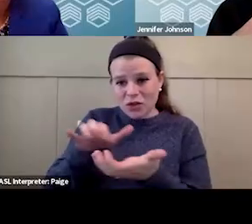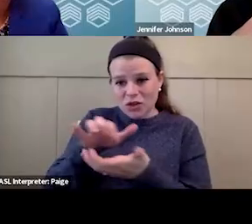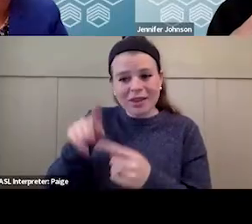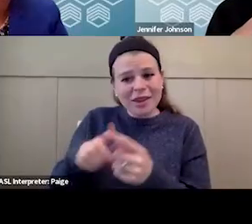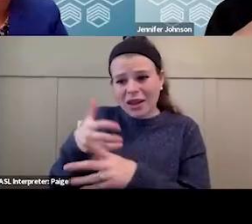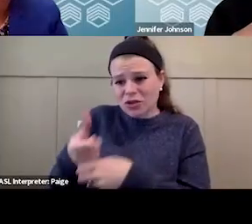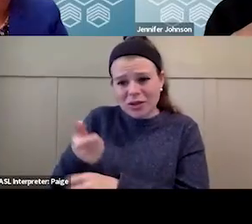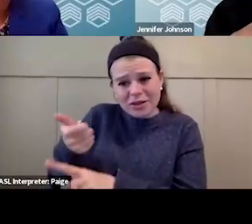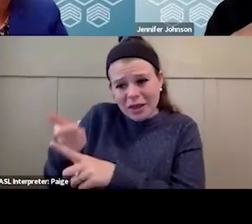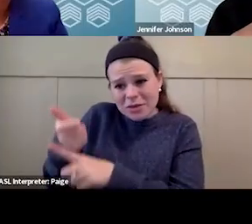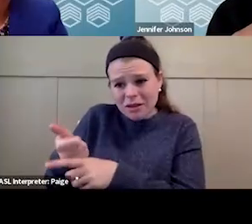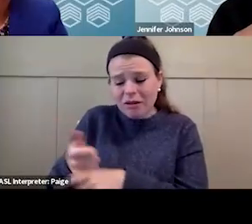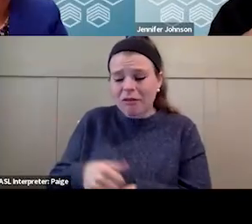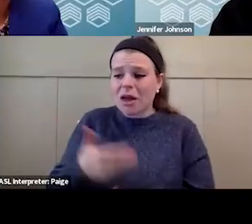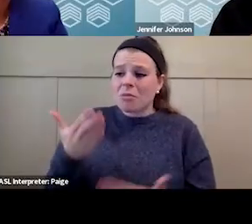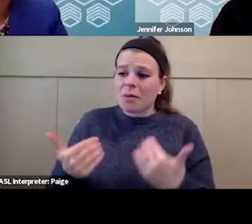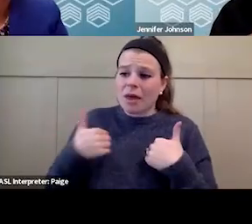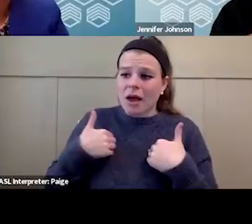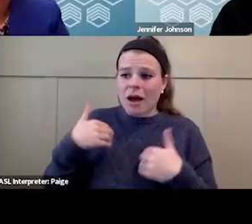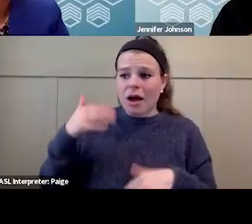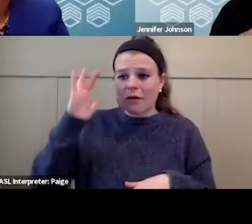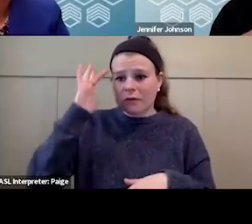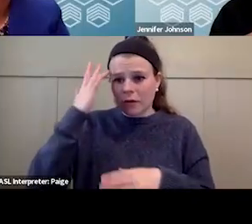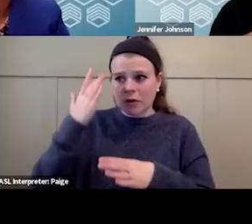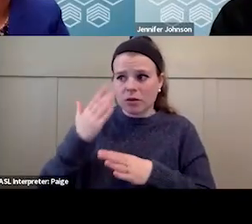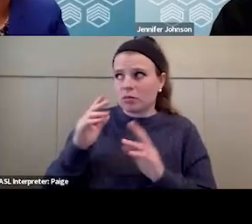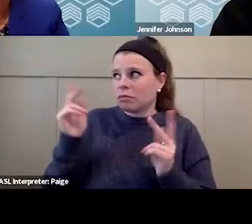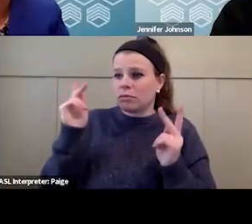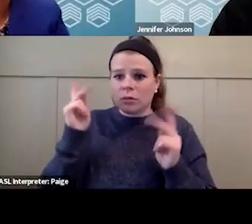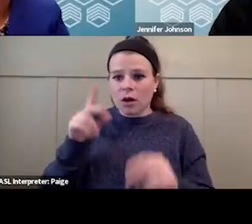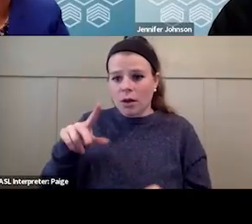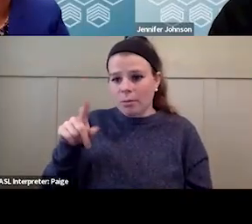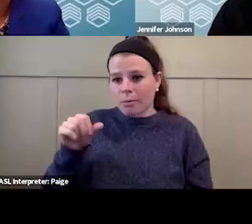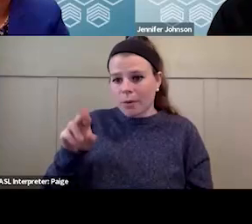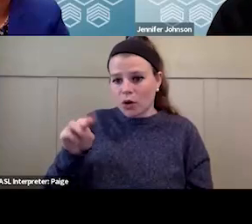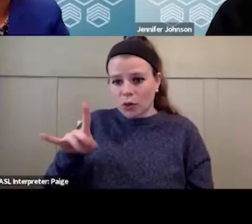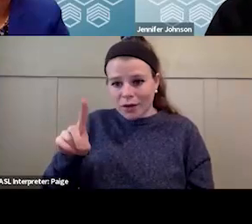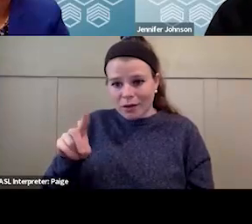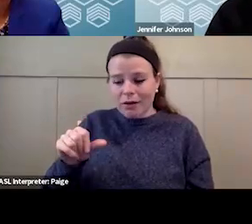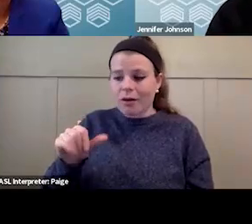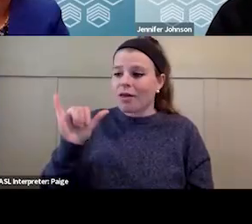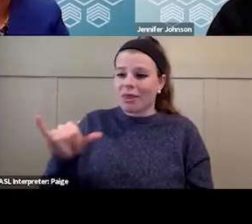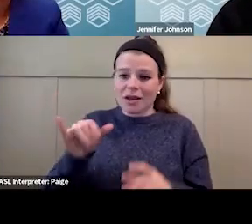They might have paranoia, which is a really common symptom of thought and mood disorders, people with schizophrenia, people with bipolar